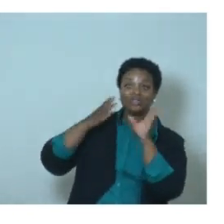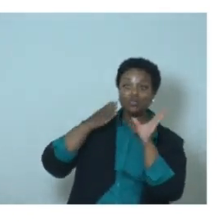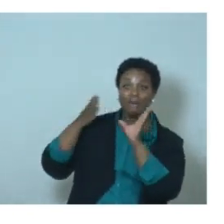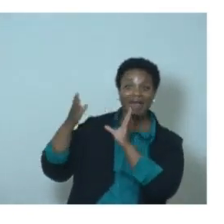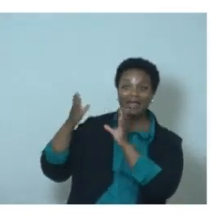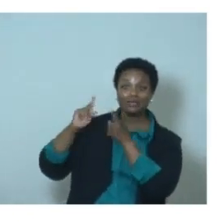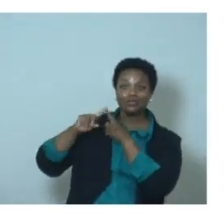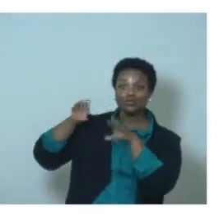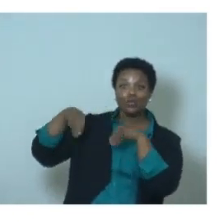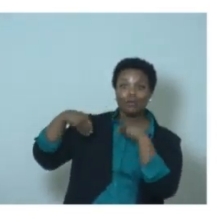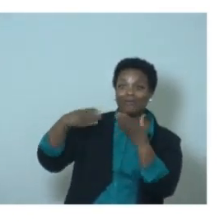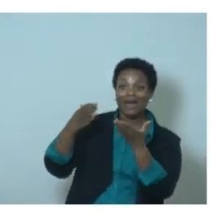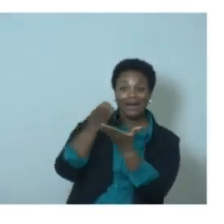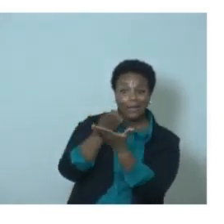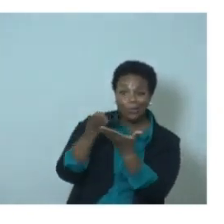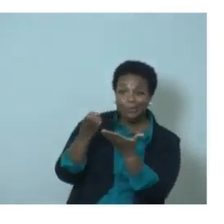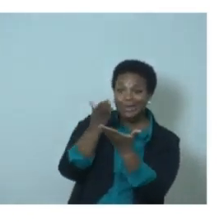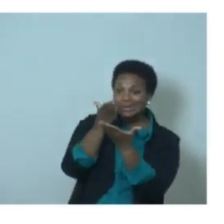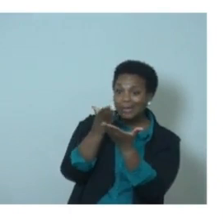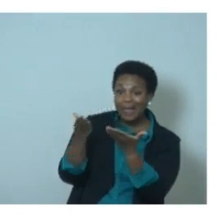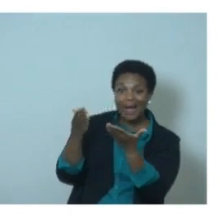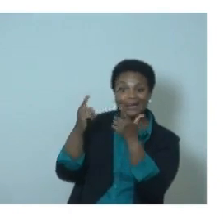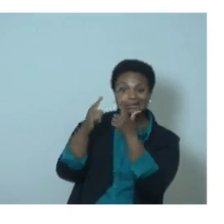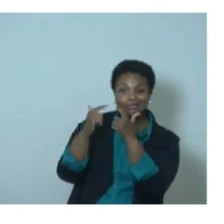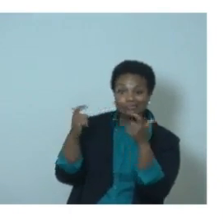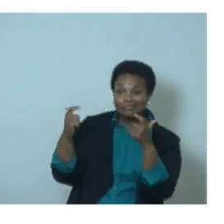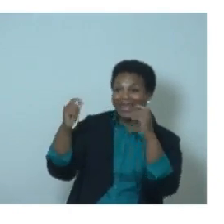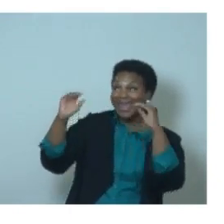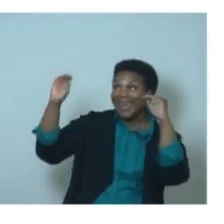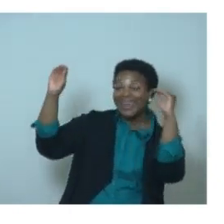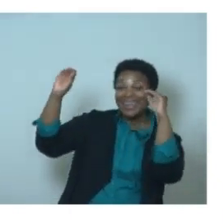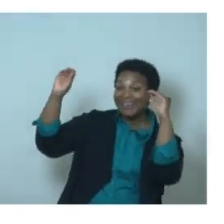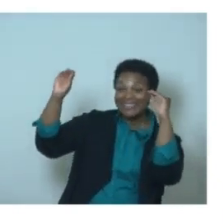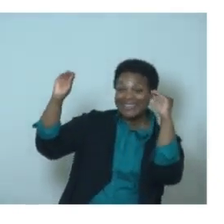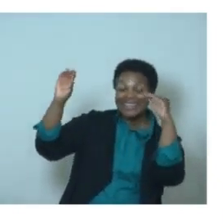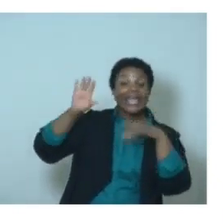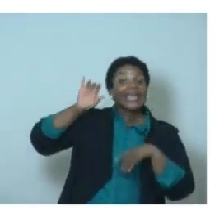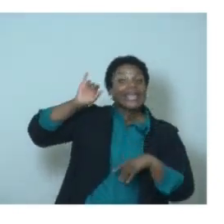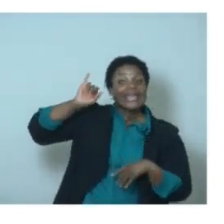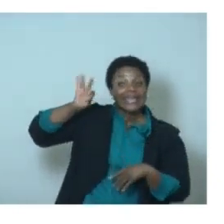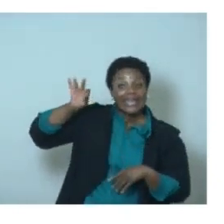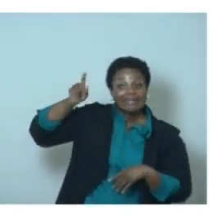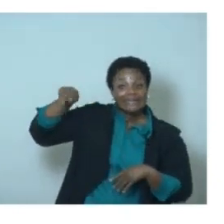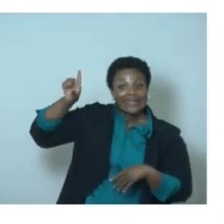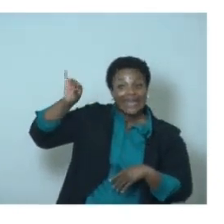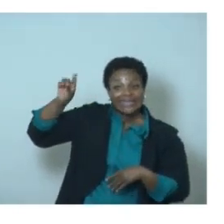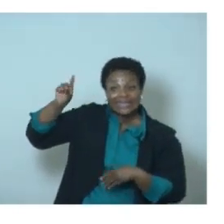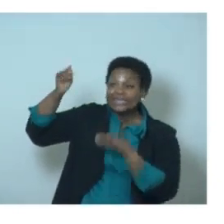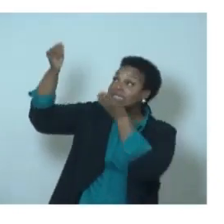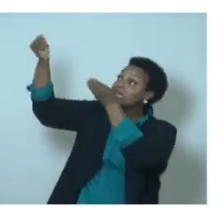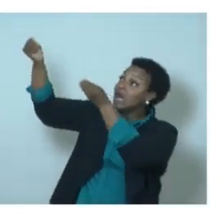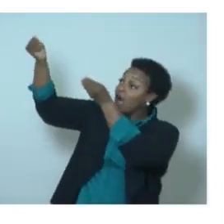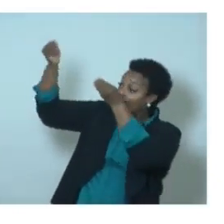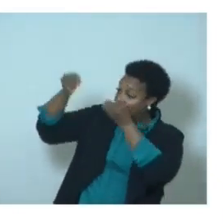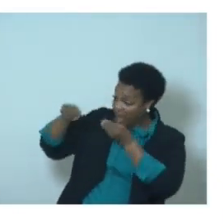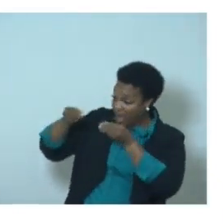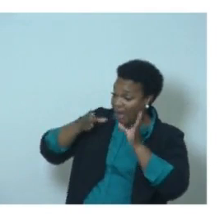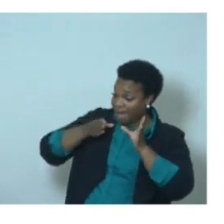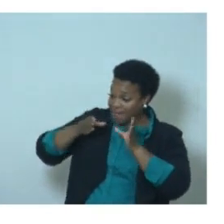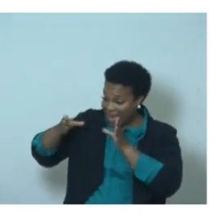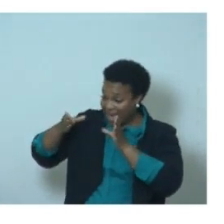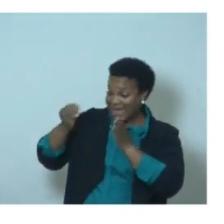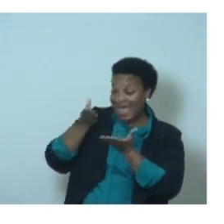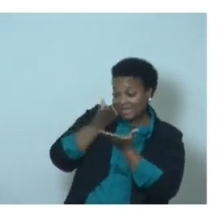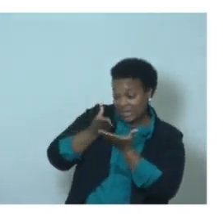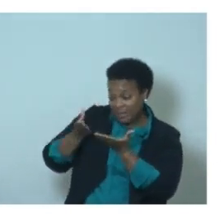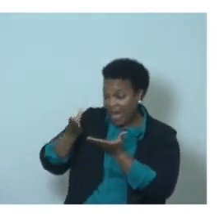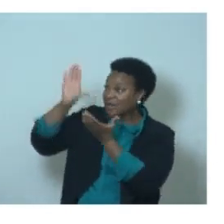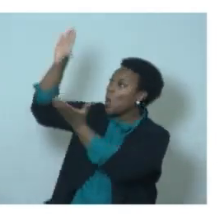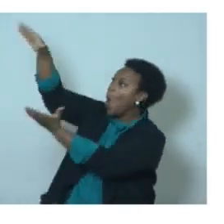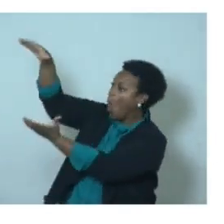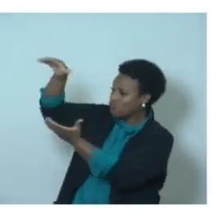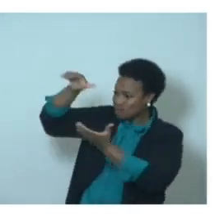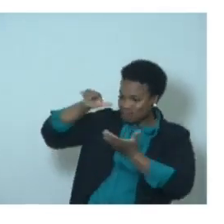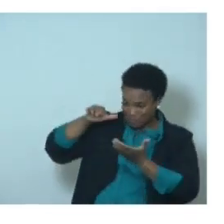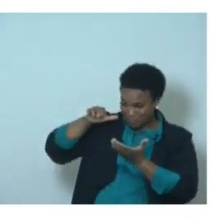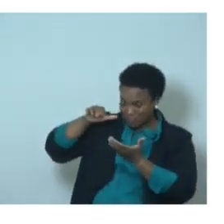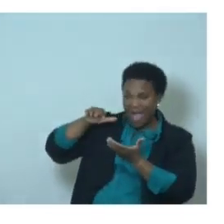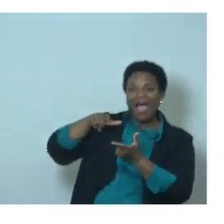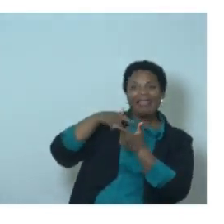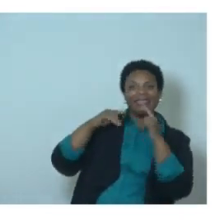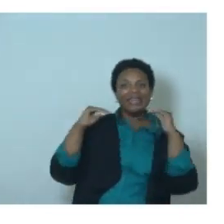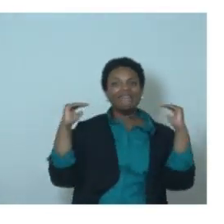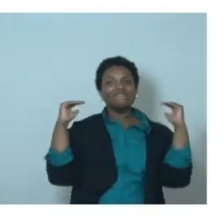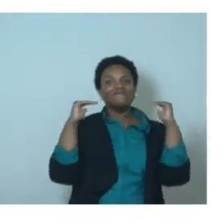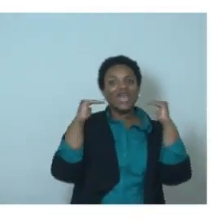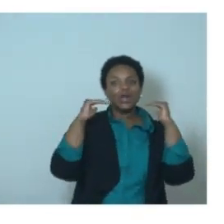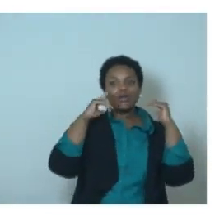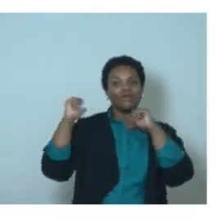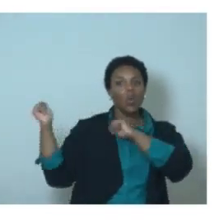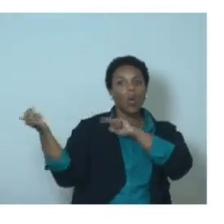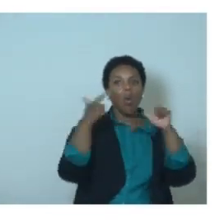GOVERNMENT FAILED TO HAVE A NATIONAL STRATEGY THAT ALLOWED US TO HAVE EQUIPMENT AND TESTING SUPPLIES SO THAT COULD TAKE THE NUANCES OF POPULATIONS AND OUR STATE’S AND OUR ISSUES AND THEN